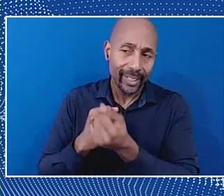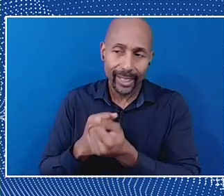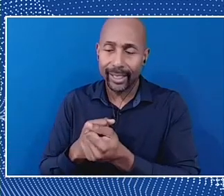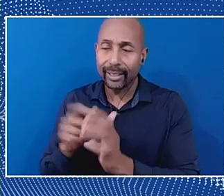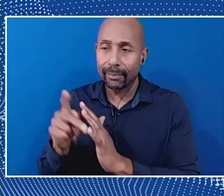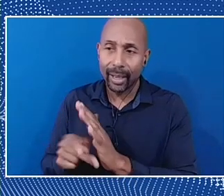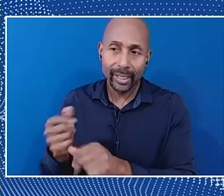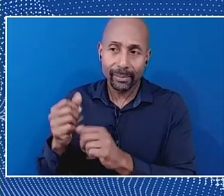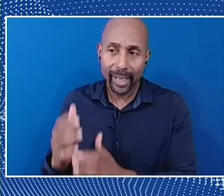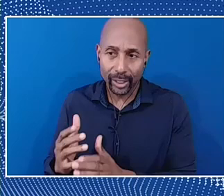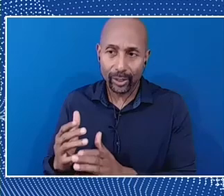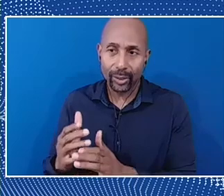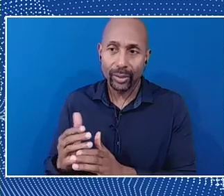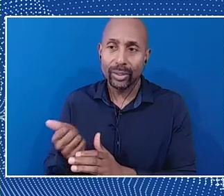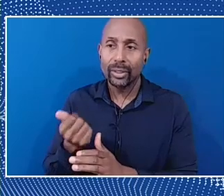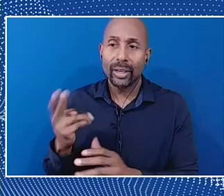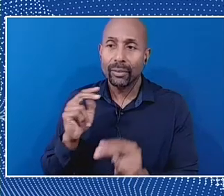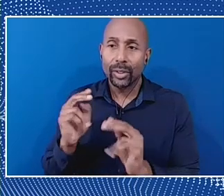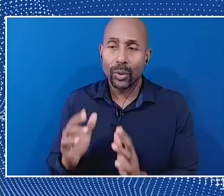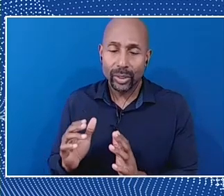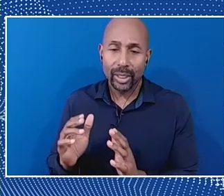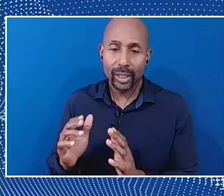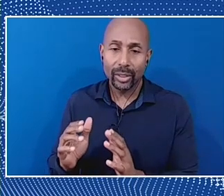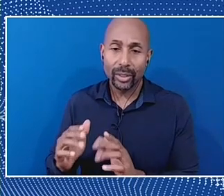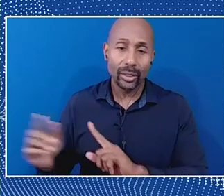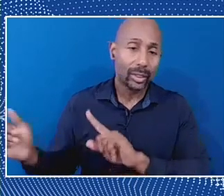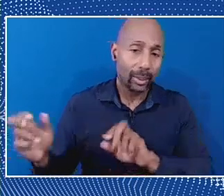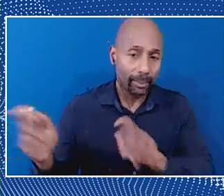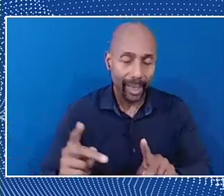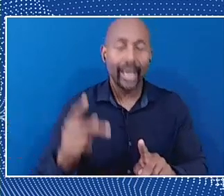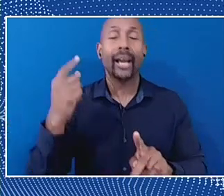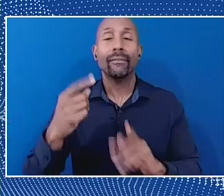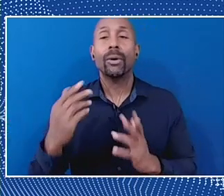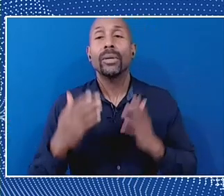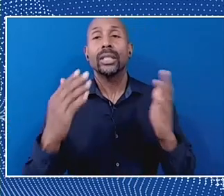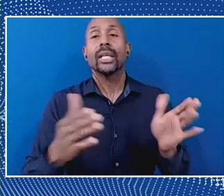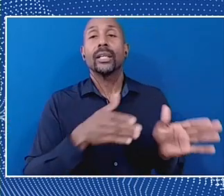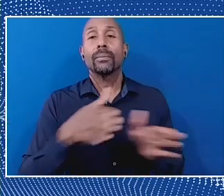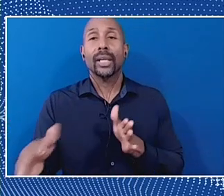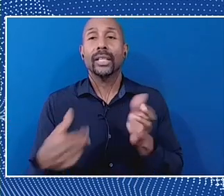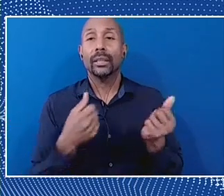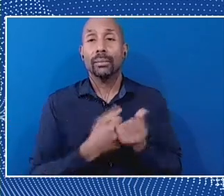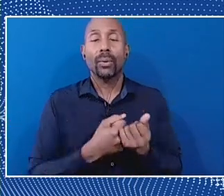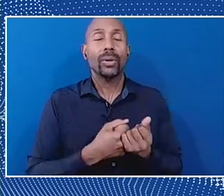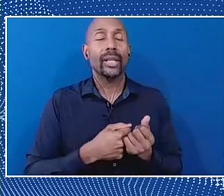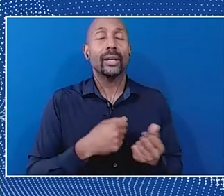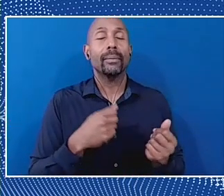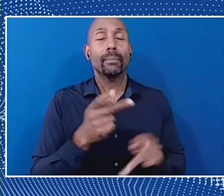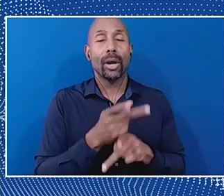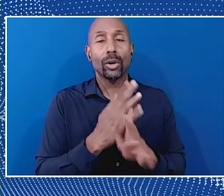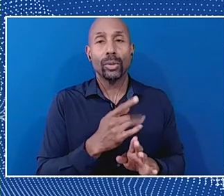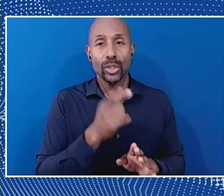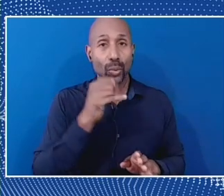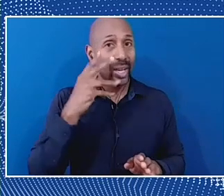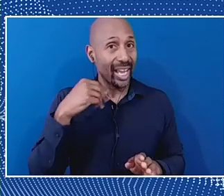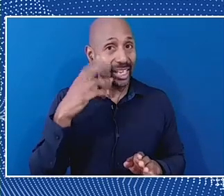to come back to the table and to present a plan to support borrowers experiencing hardship, and, most importantly, for